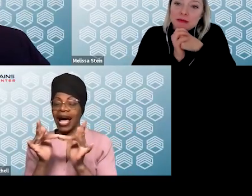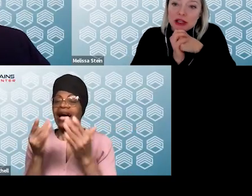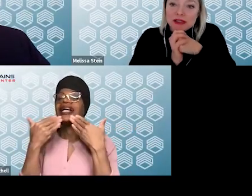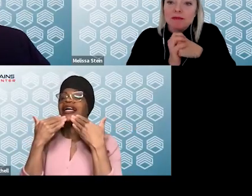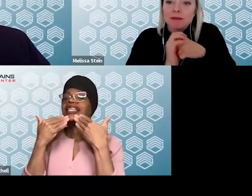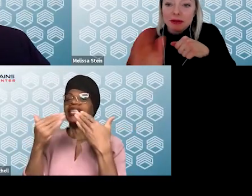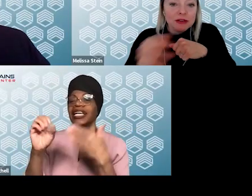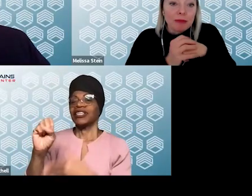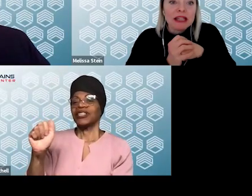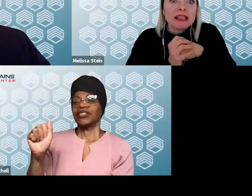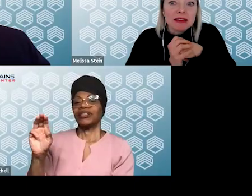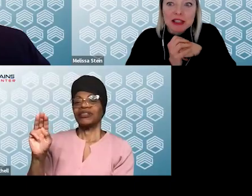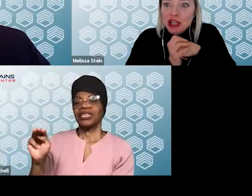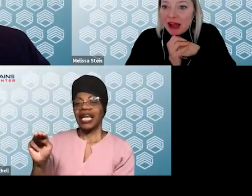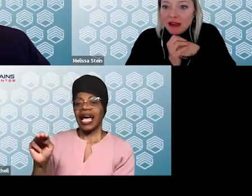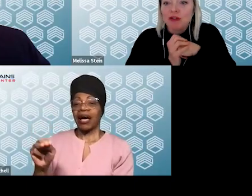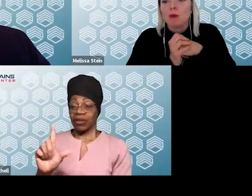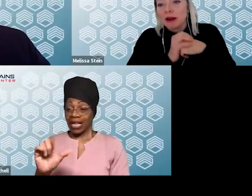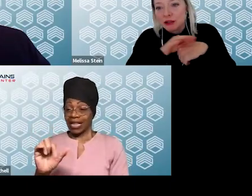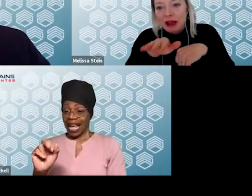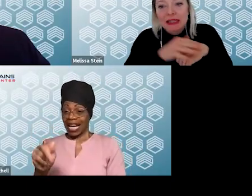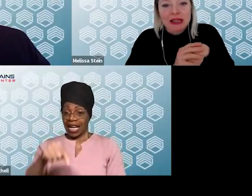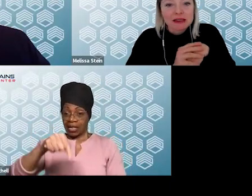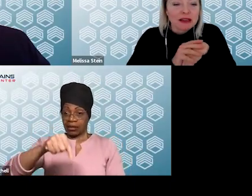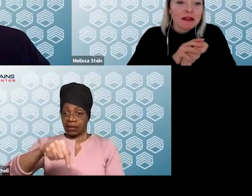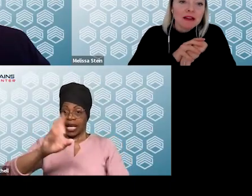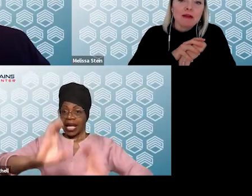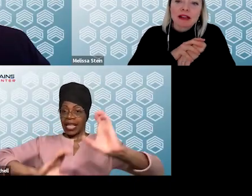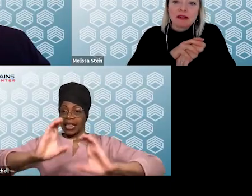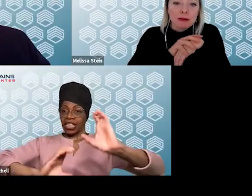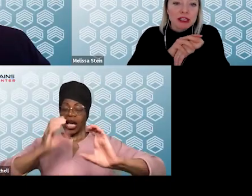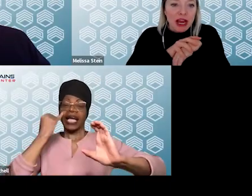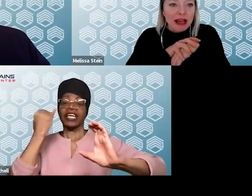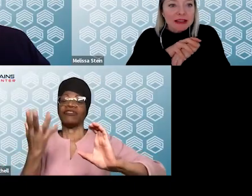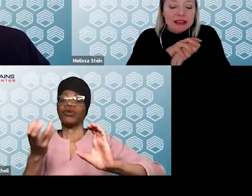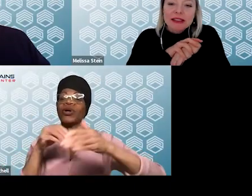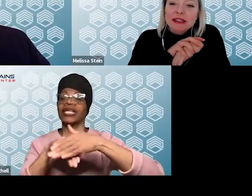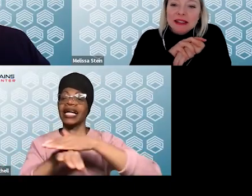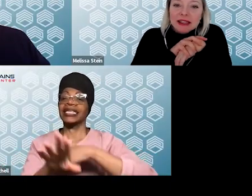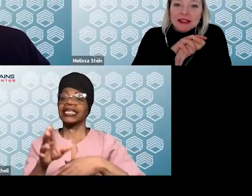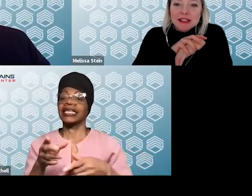Sam, just dropped the link in the chat, if you want to access it directly from the chat.